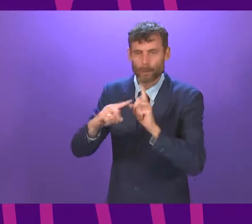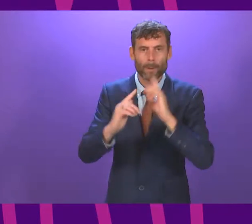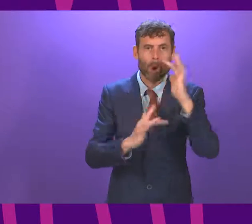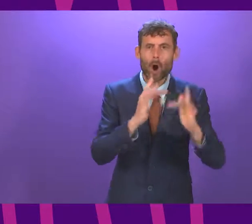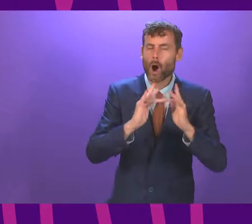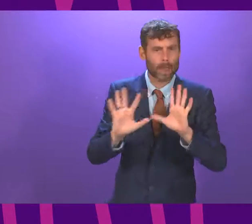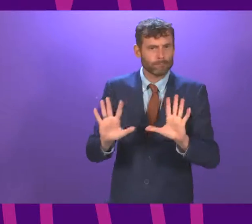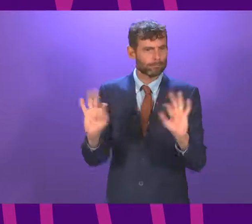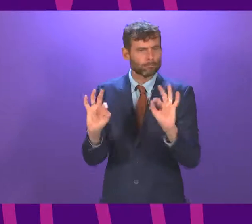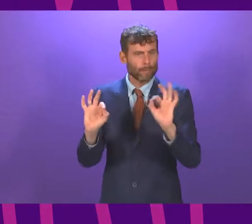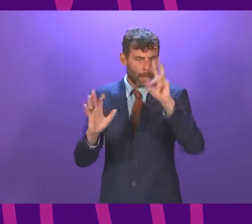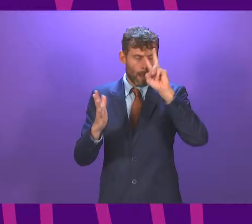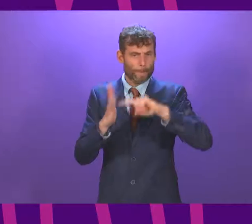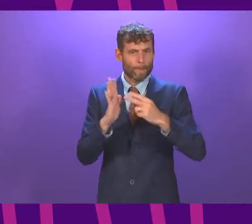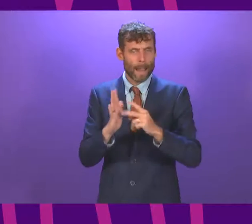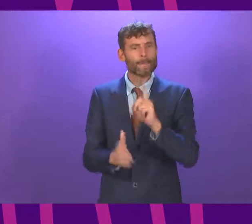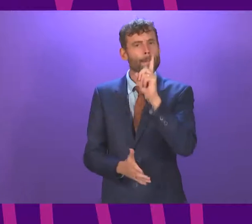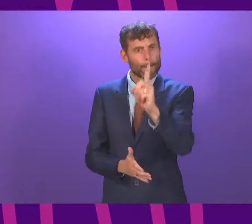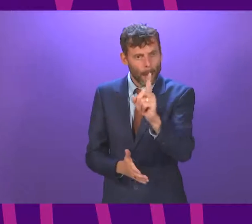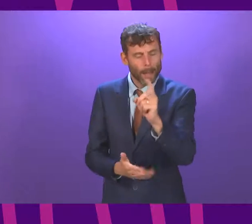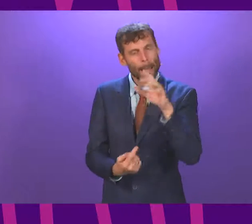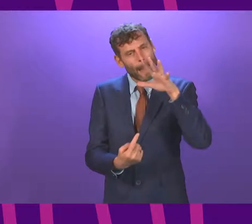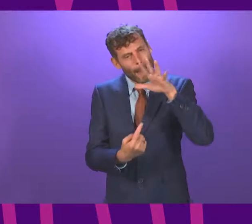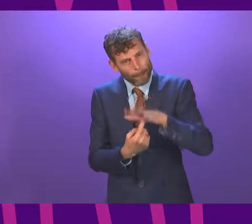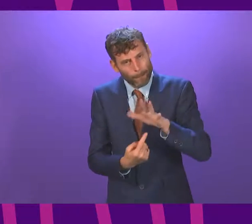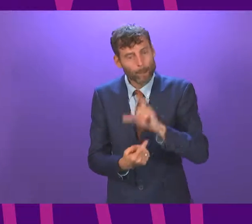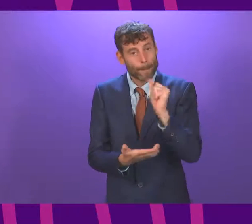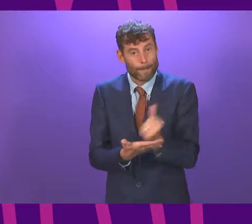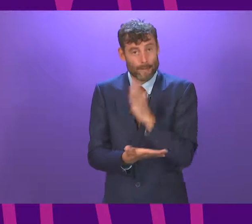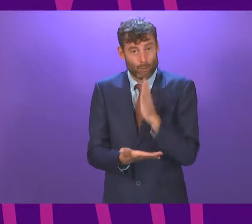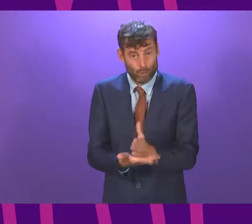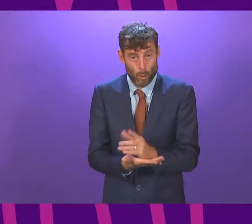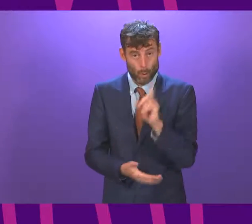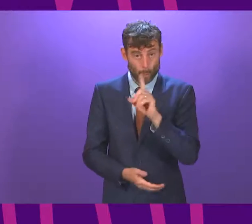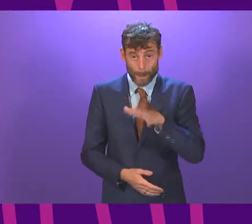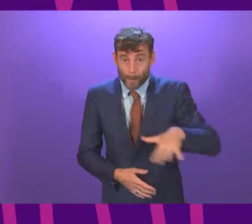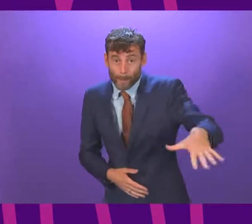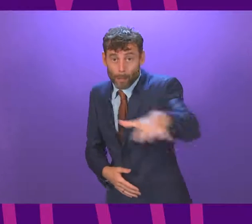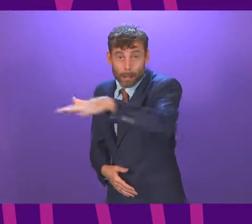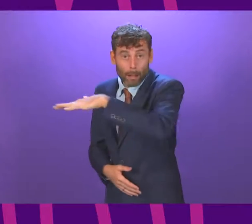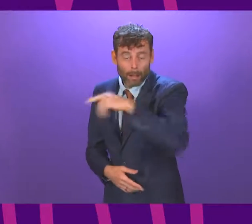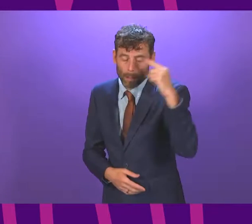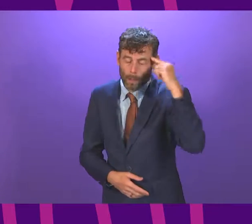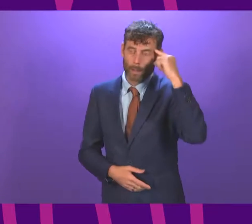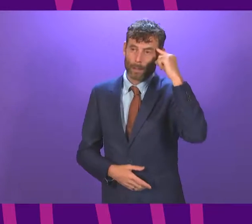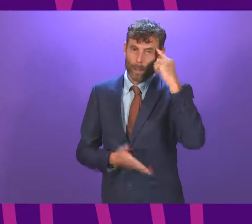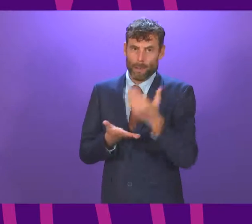every sector of society and every person does everything that they can to protect ourselves,